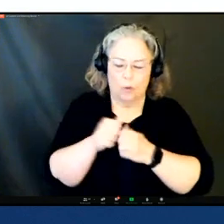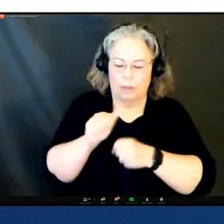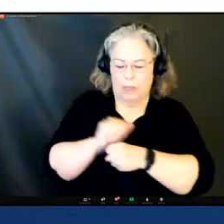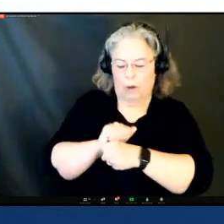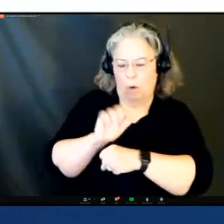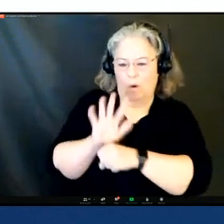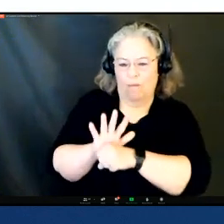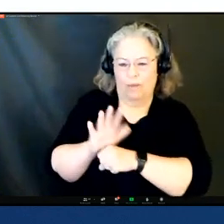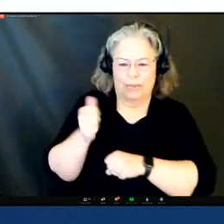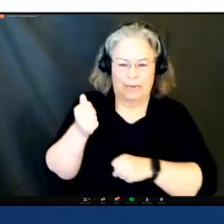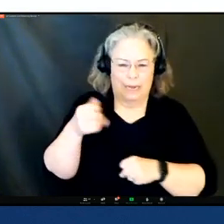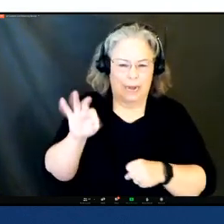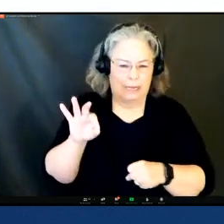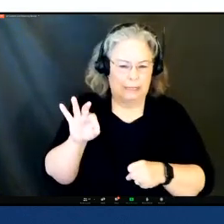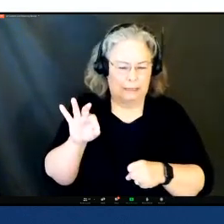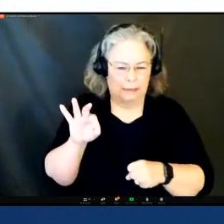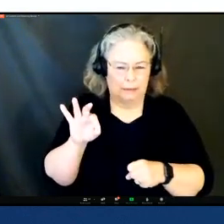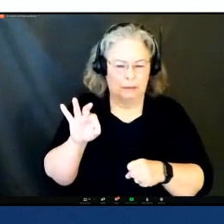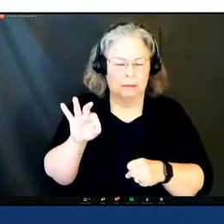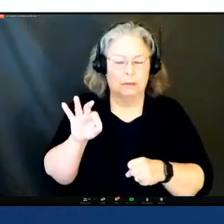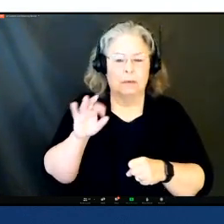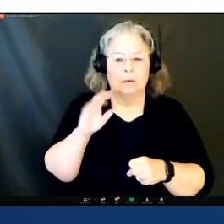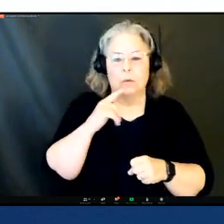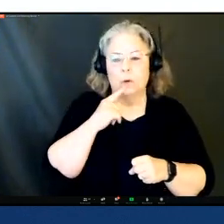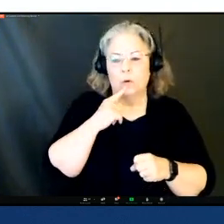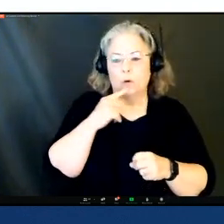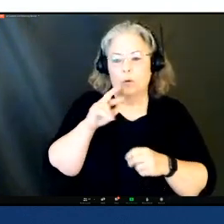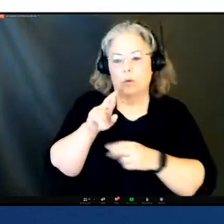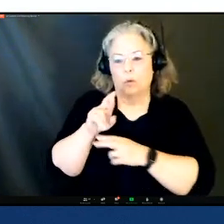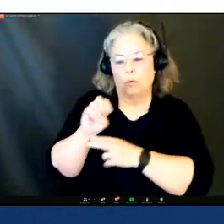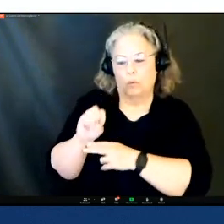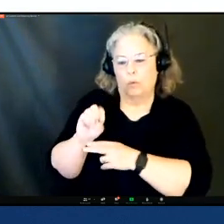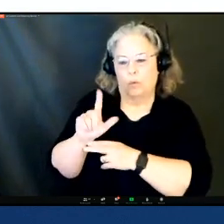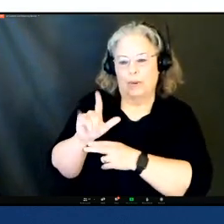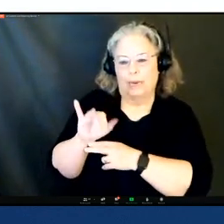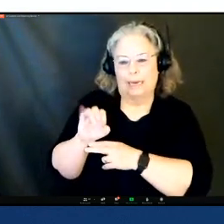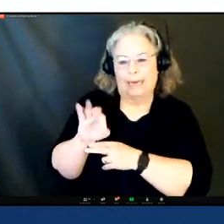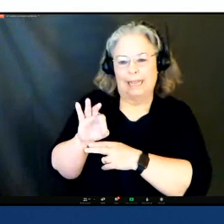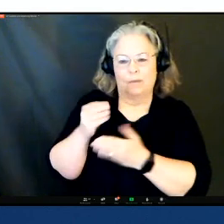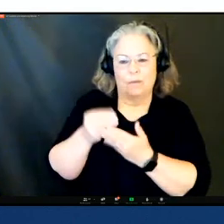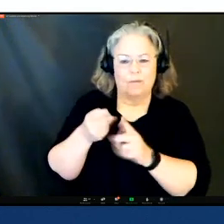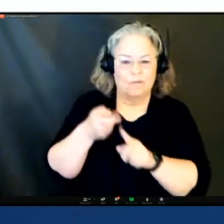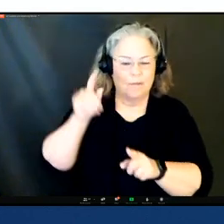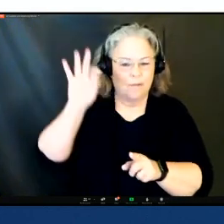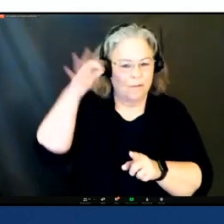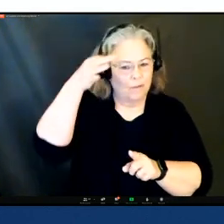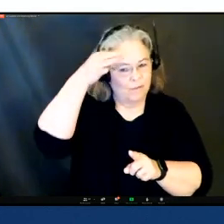So this included the pandemic relief funding that was received from federal and the federal and state governments